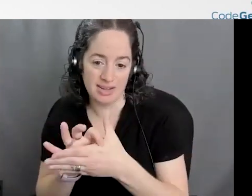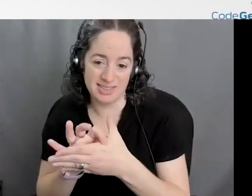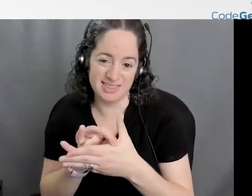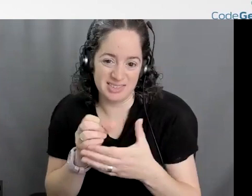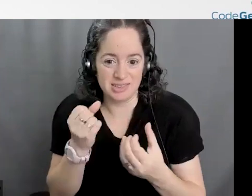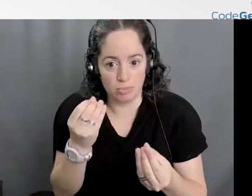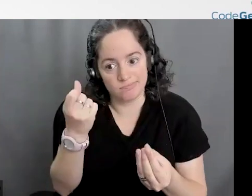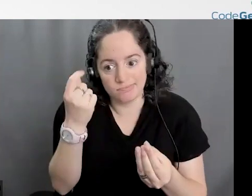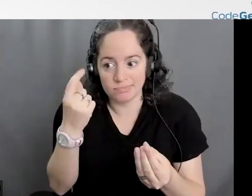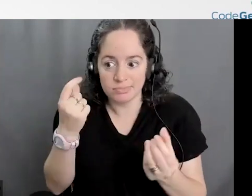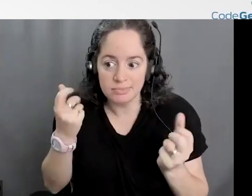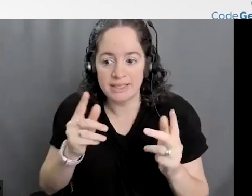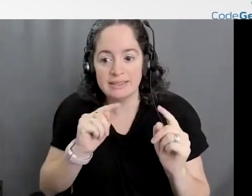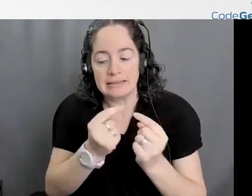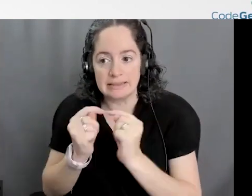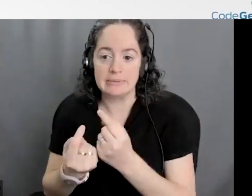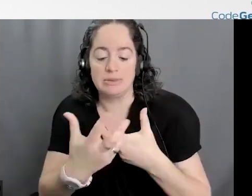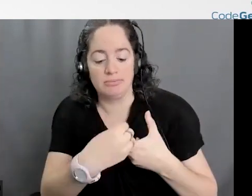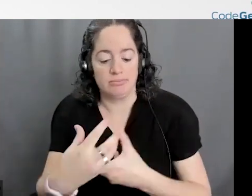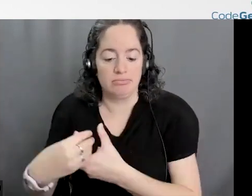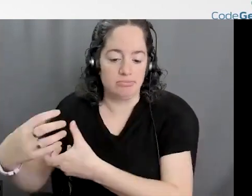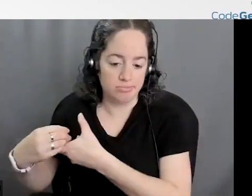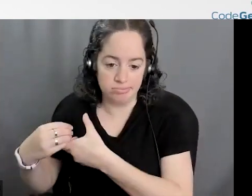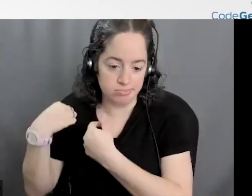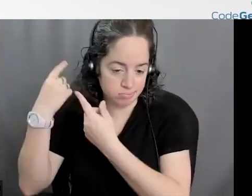over a long period of time and many phases of the project.